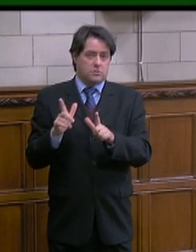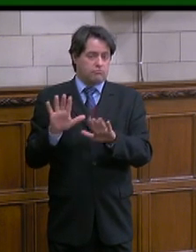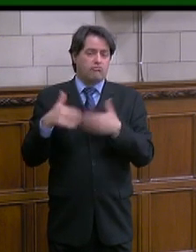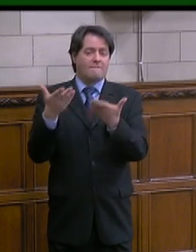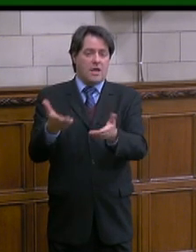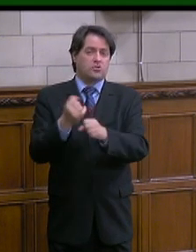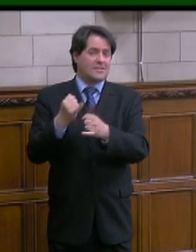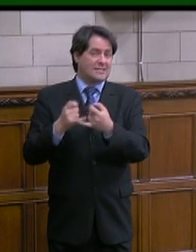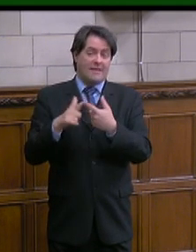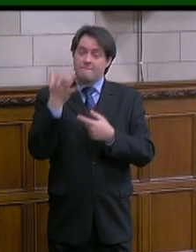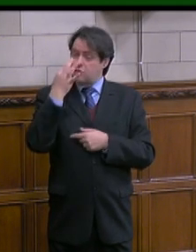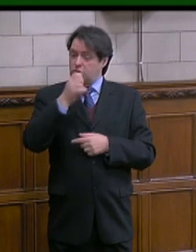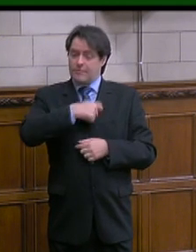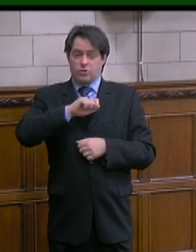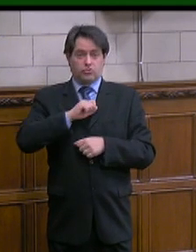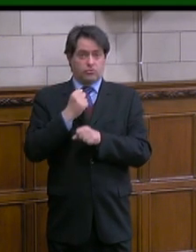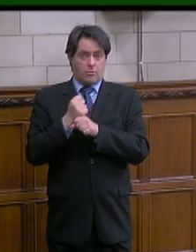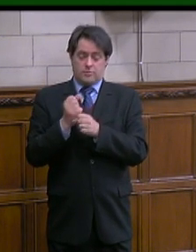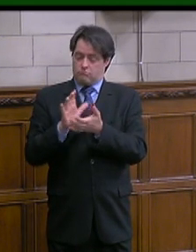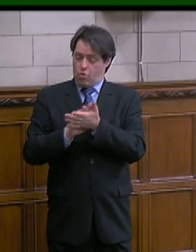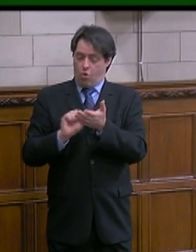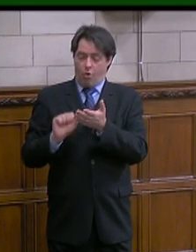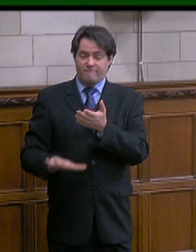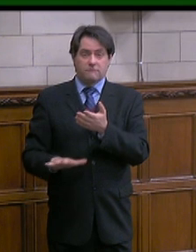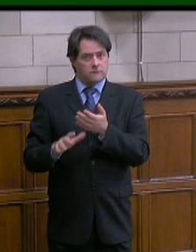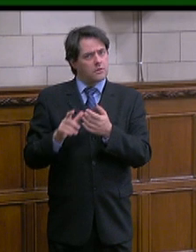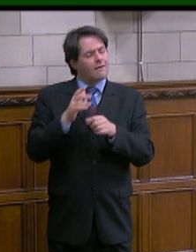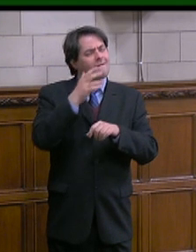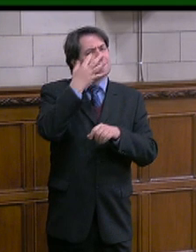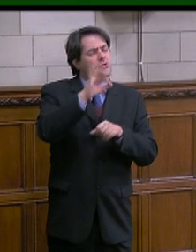French, Spanish and German, which are not small-cohort GCSEs. The hon.